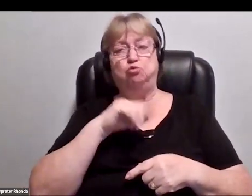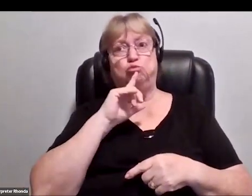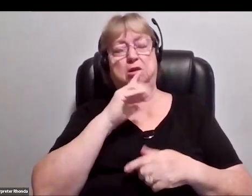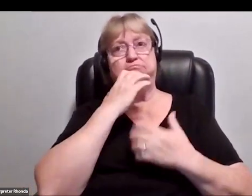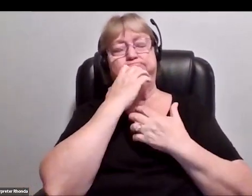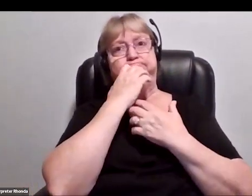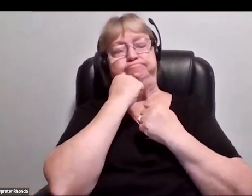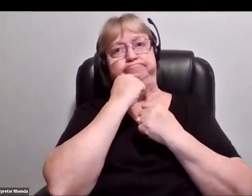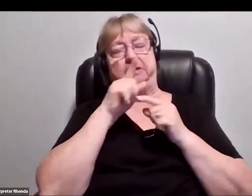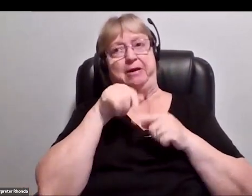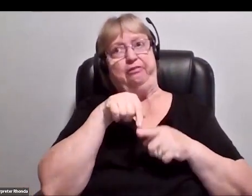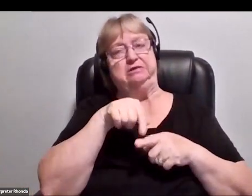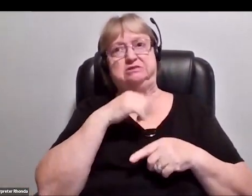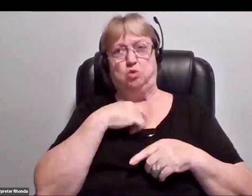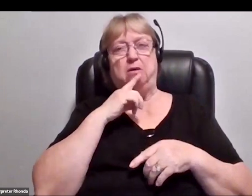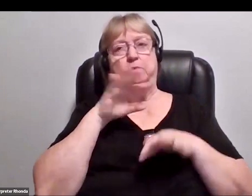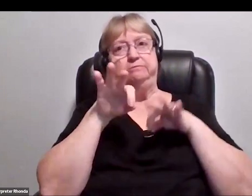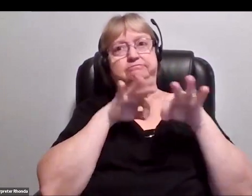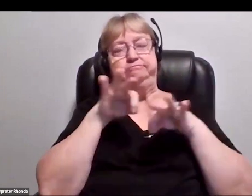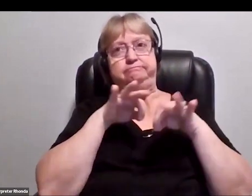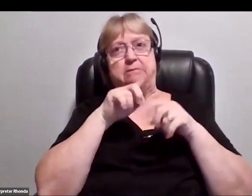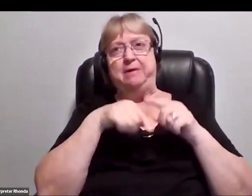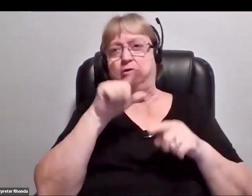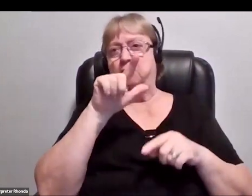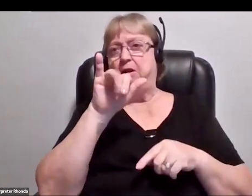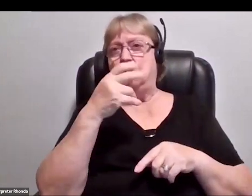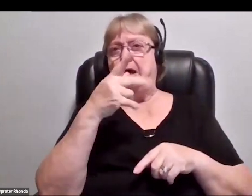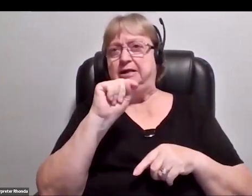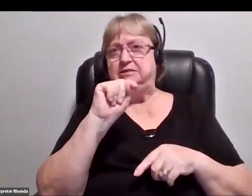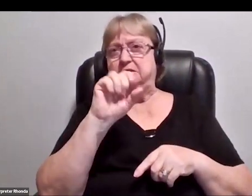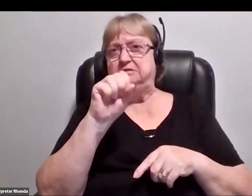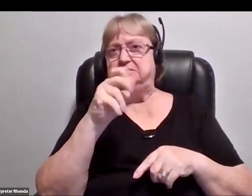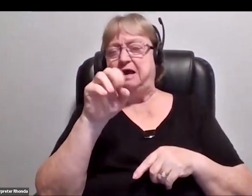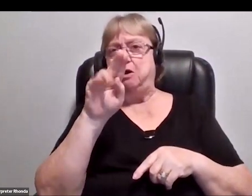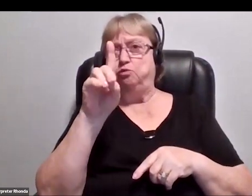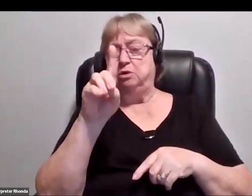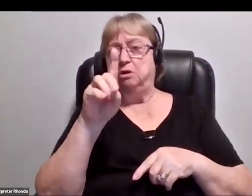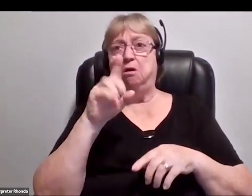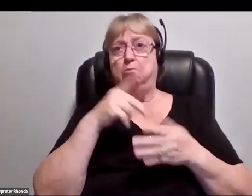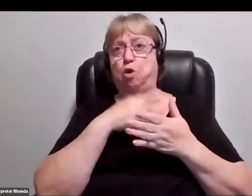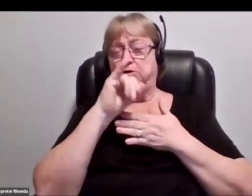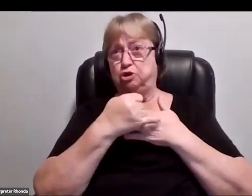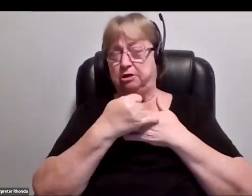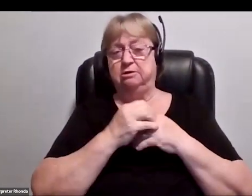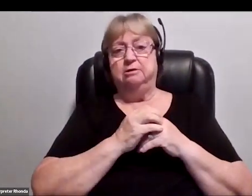Yes, so I'm going to tell you about the LightSound Project, which is geared toward observing solar eclipses